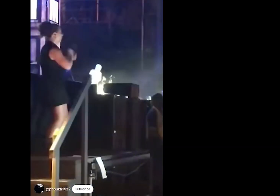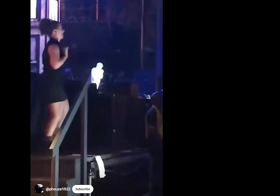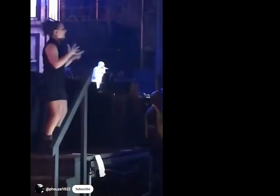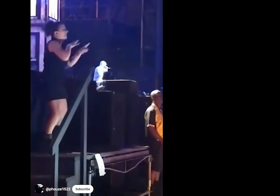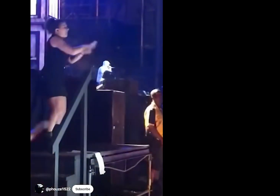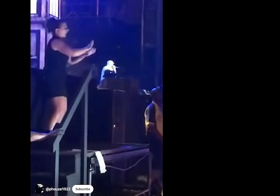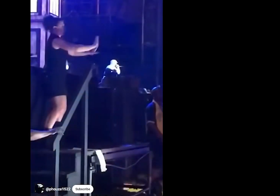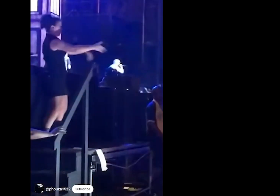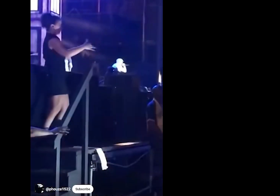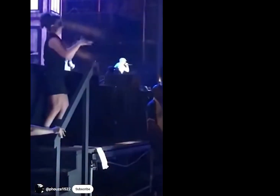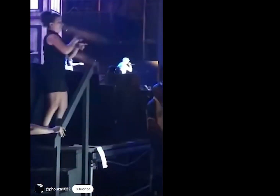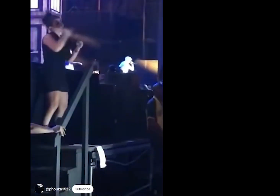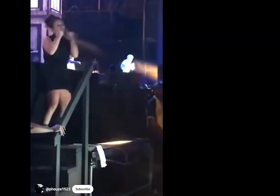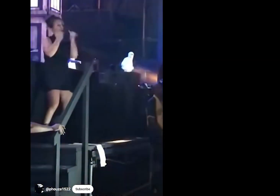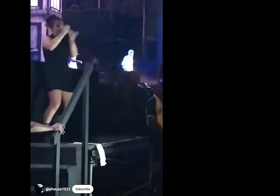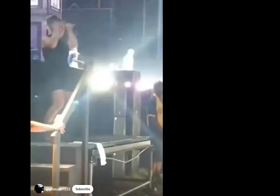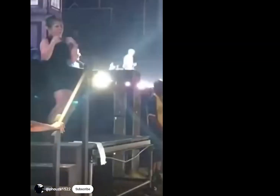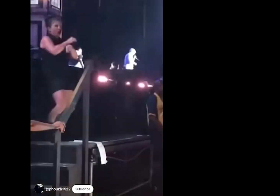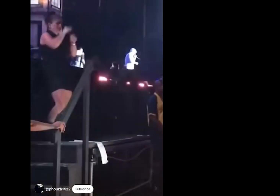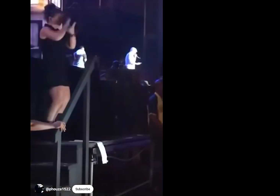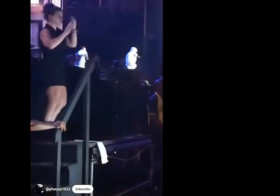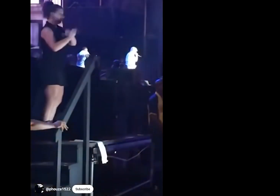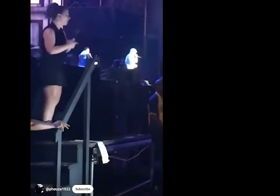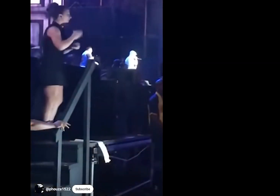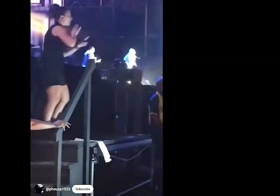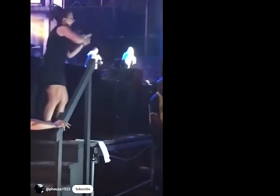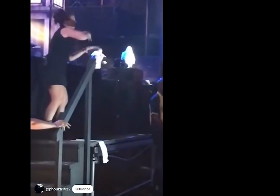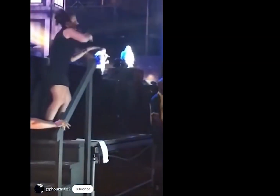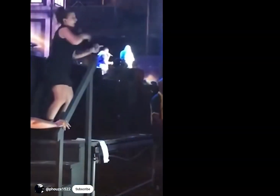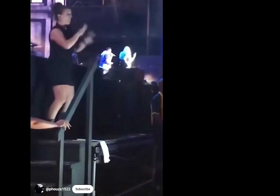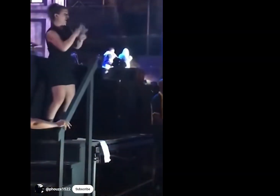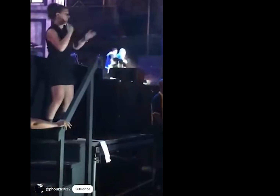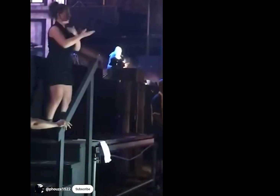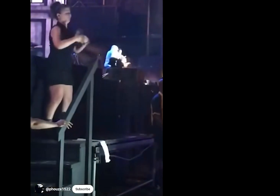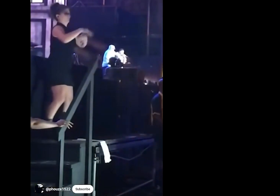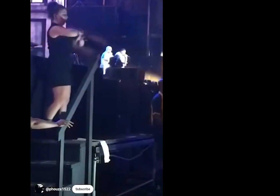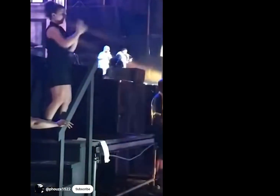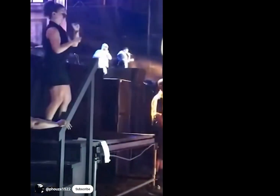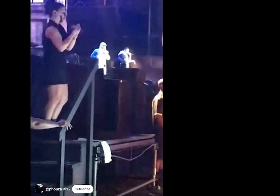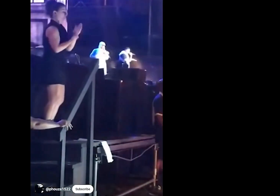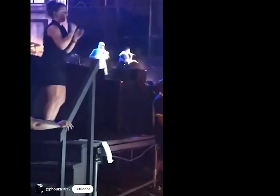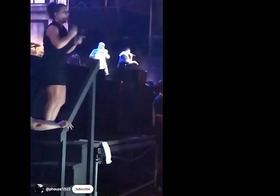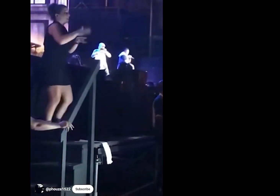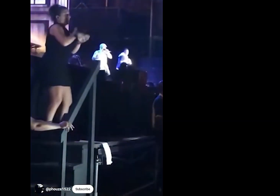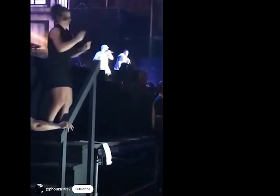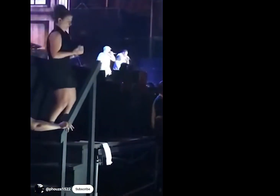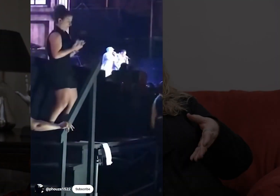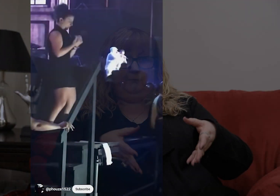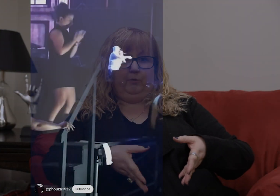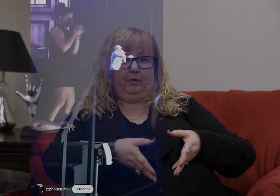of portraying that art for them as the interpreter for the audience